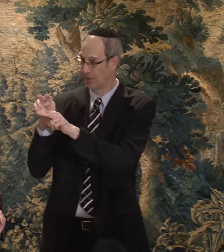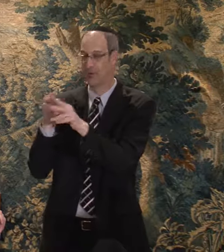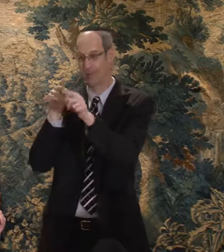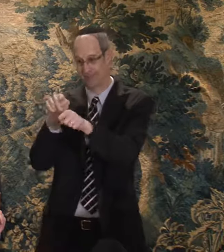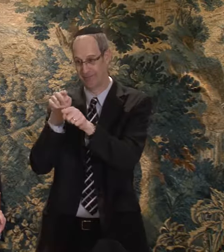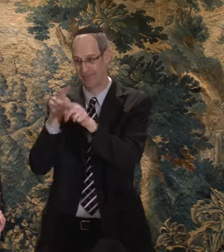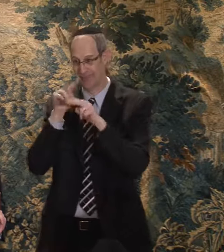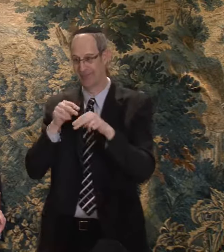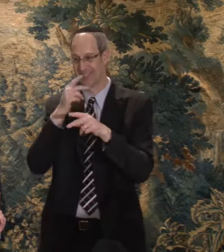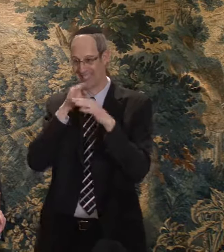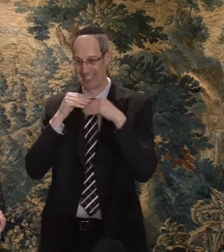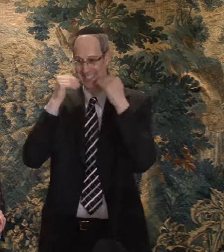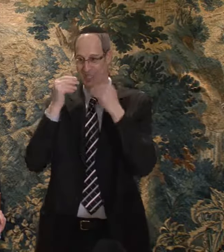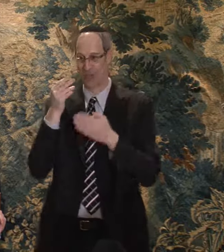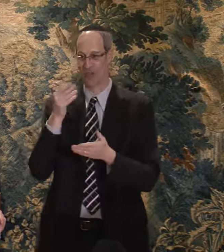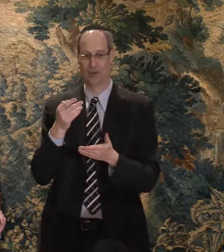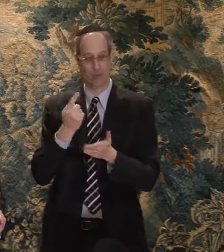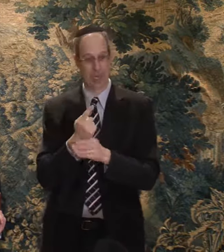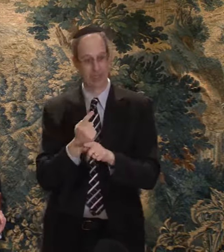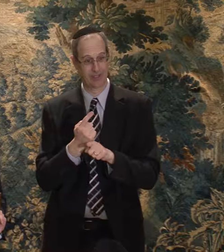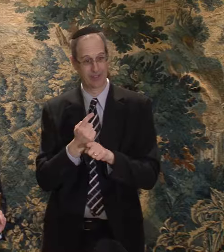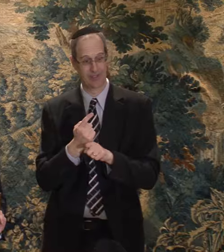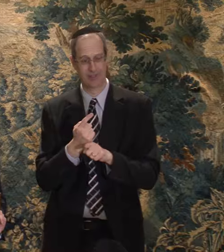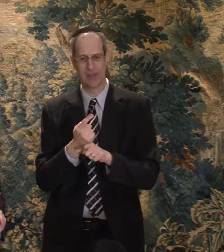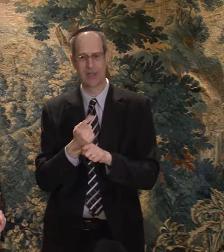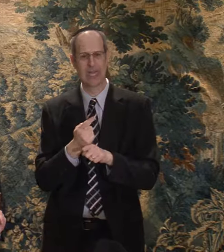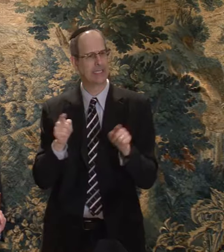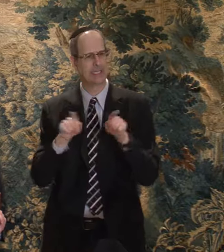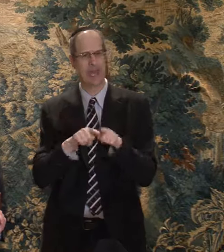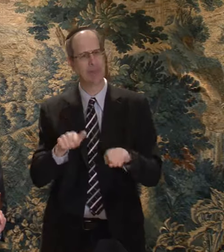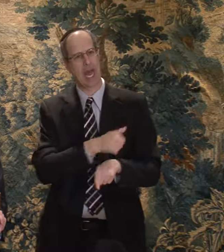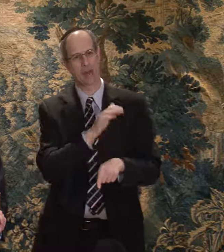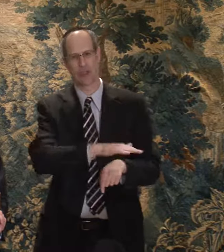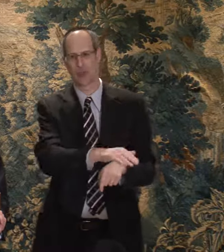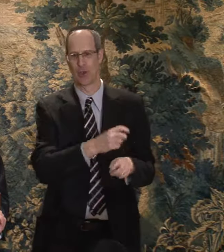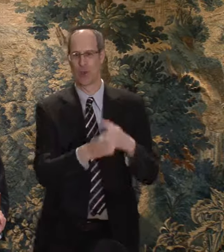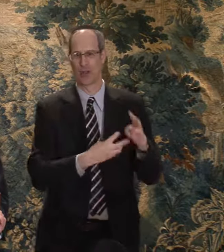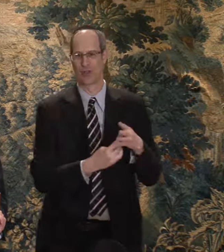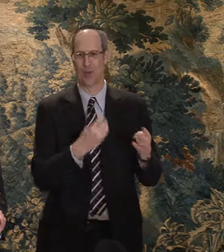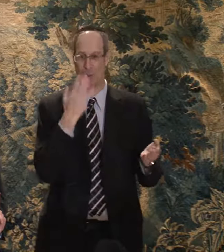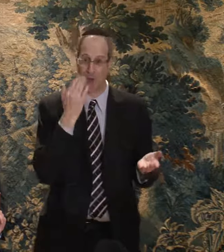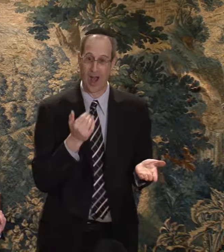face right here right like any other child in the world why because of nefesh